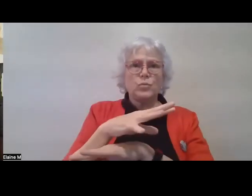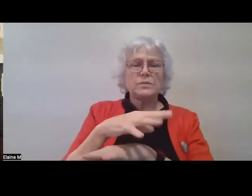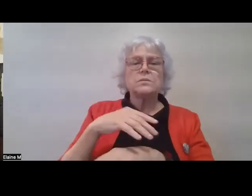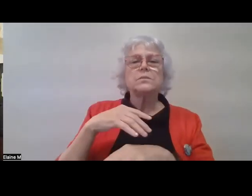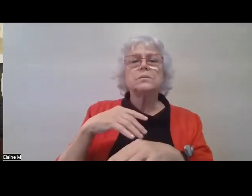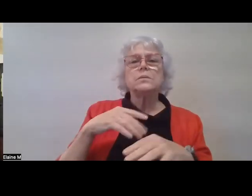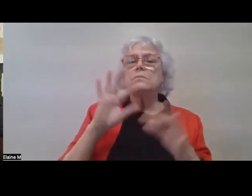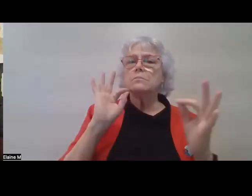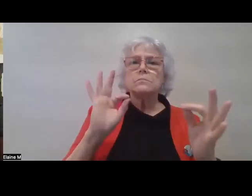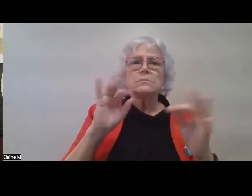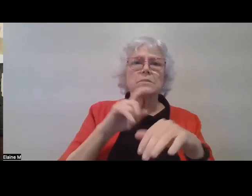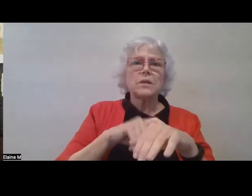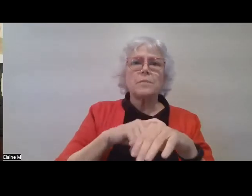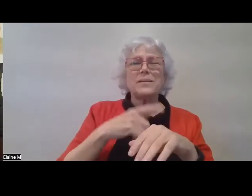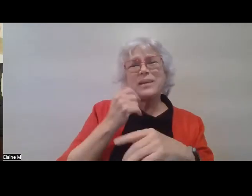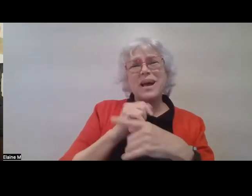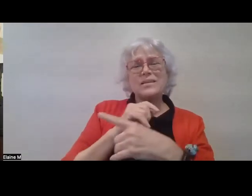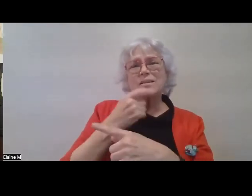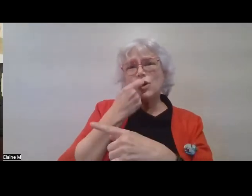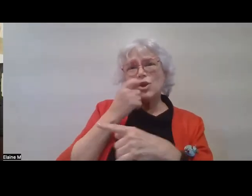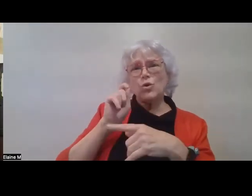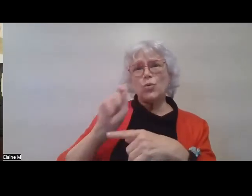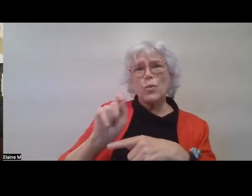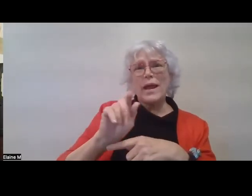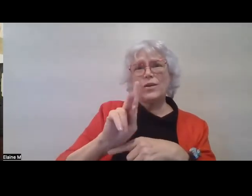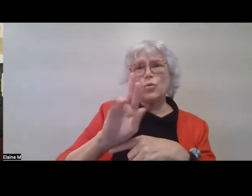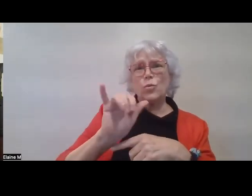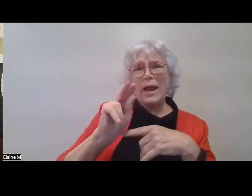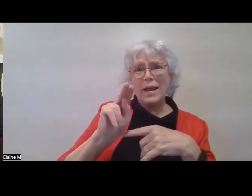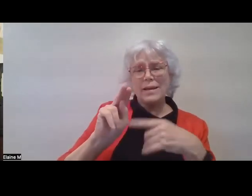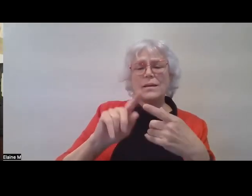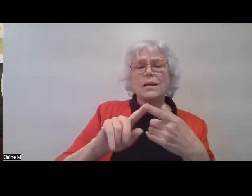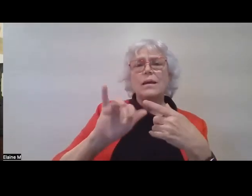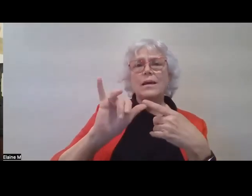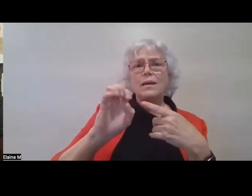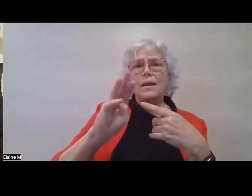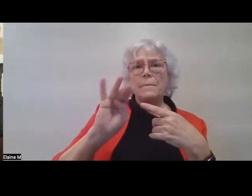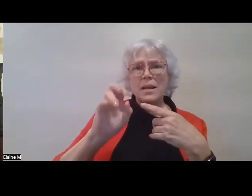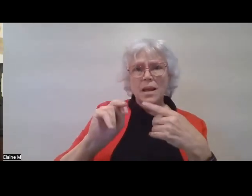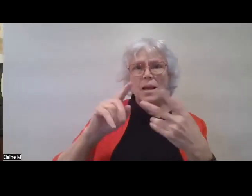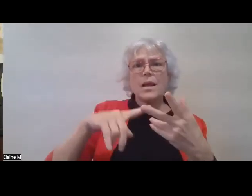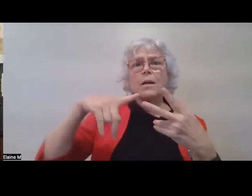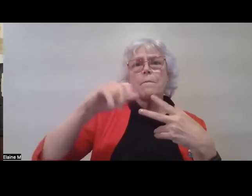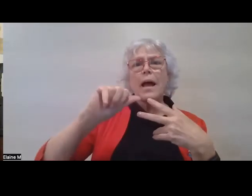timely given the situation in Ukraine, Yemen, and Palestine. I also want to speak on